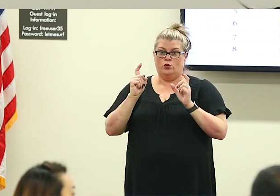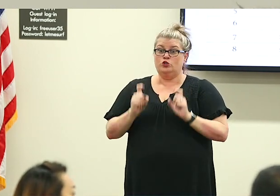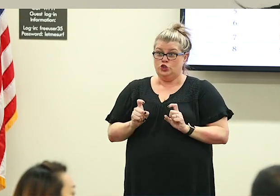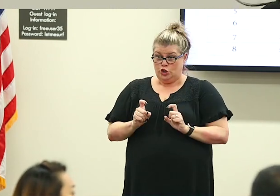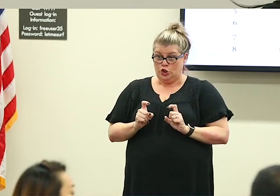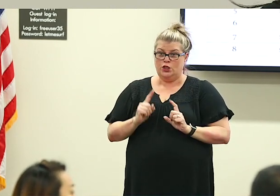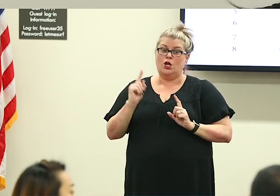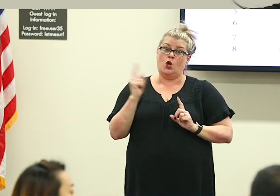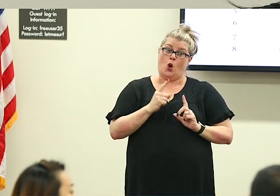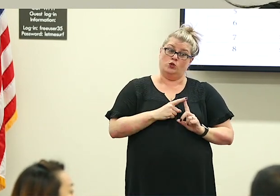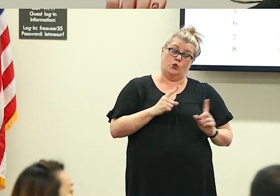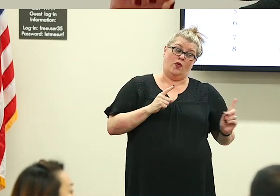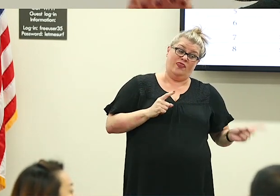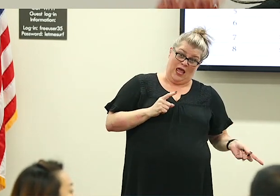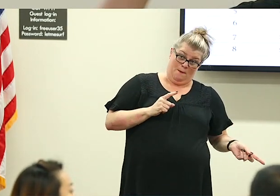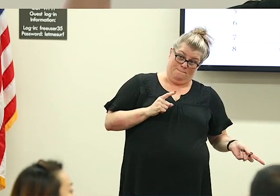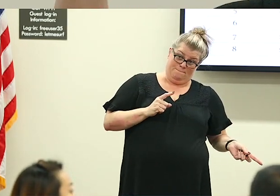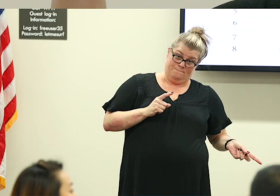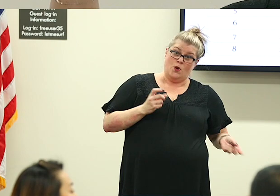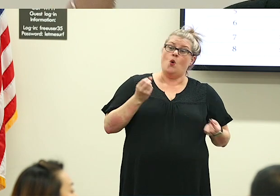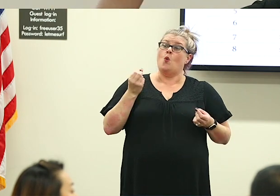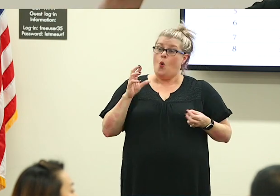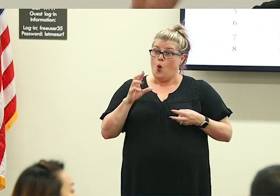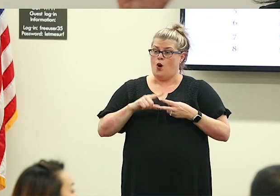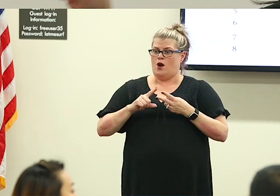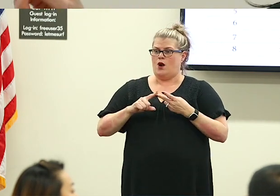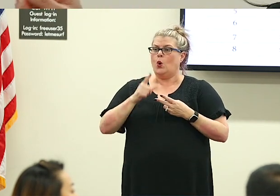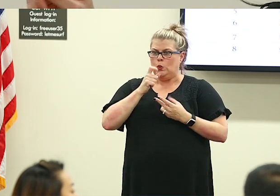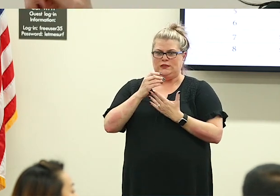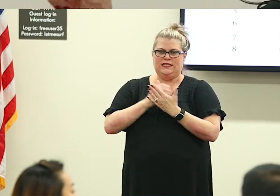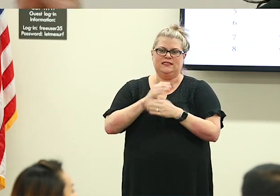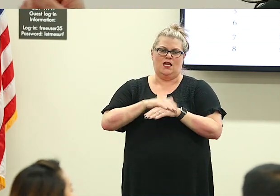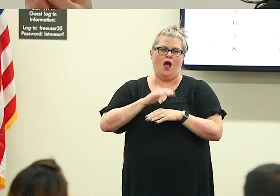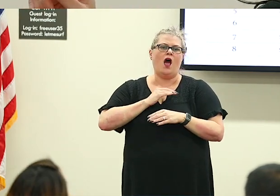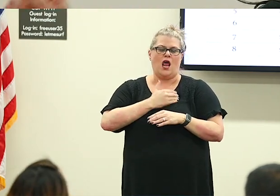First Republic or the ones listed on our preferred lenders list.